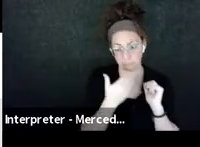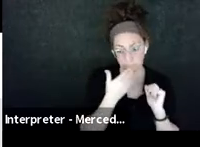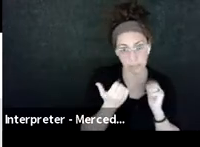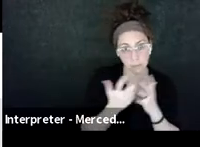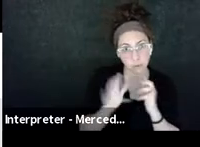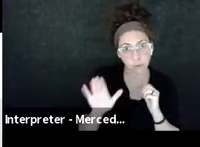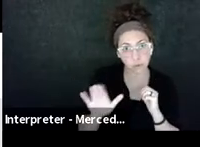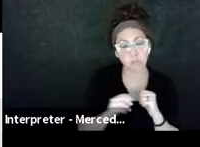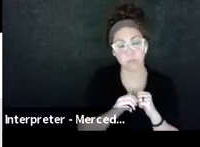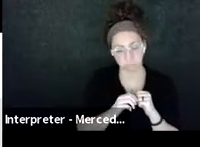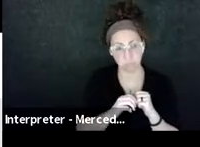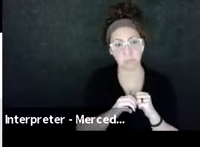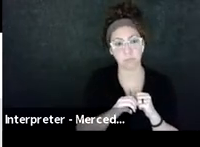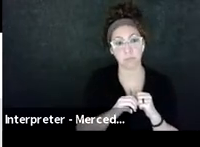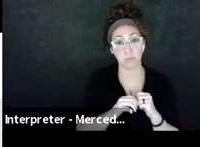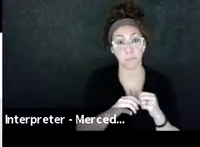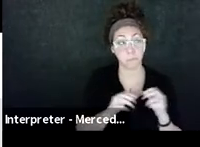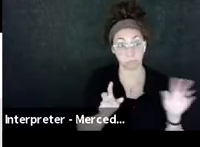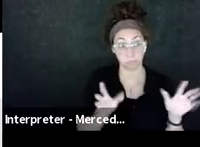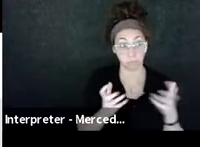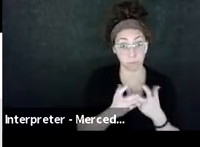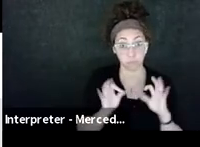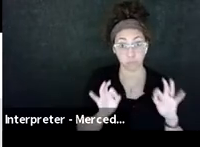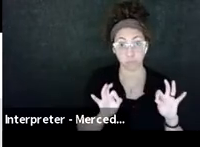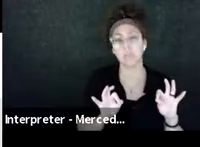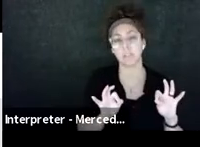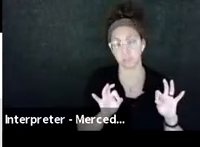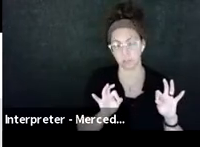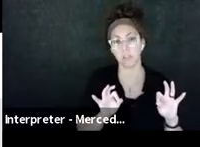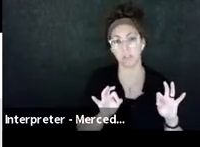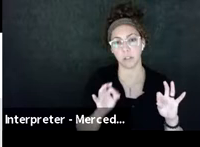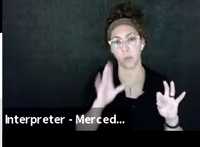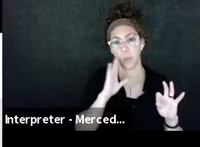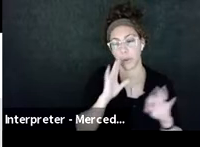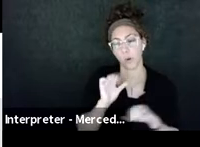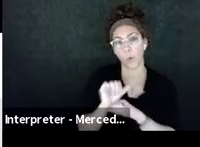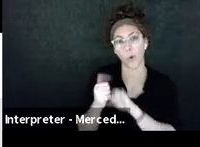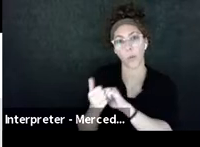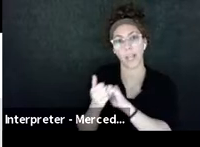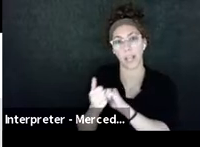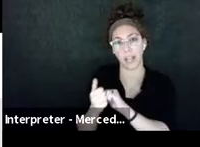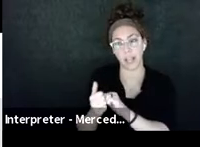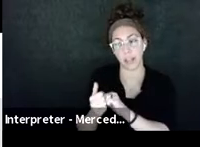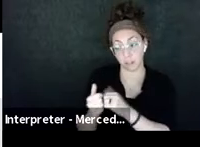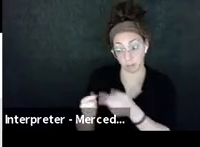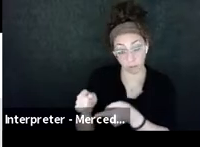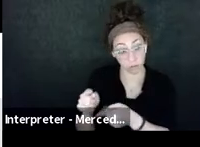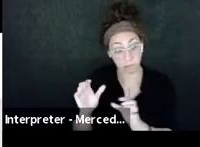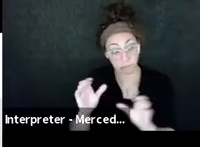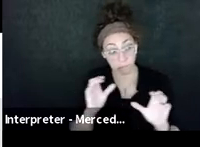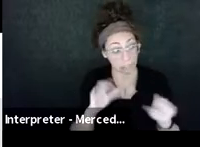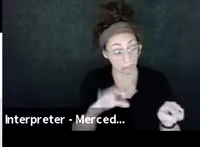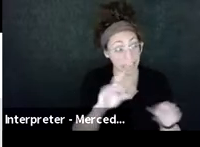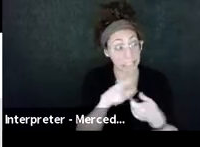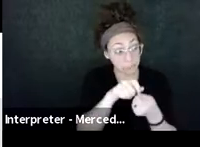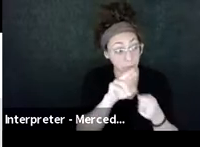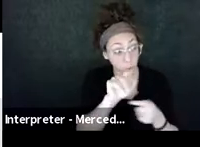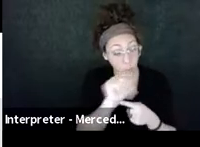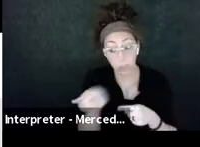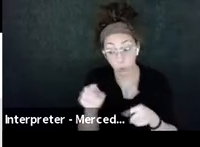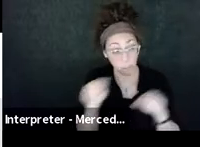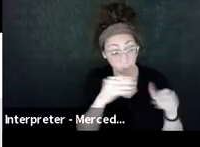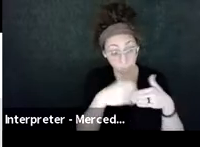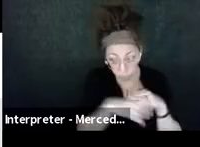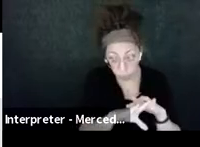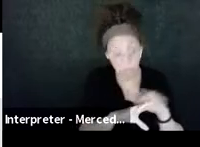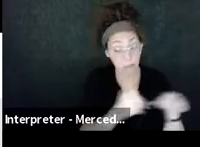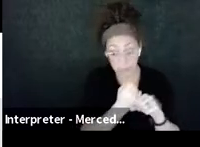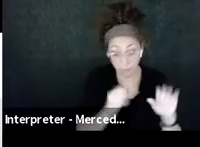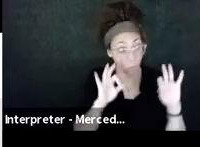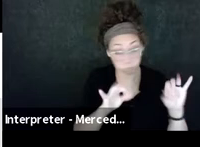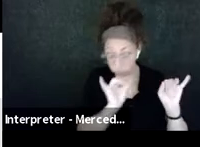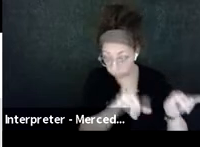maria.rodriguez: And once that happens, the housing provider will essentially work with a client until they identify a unit where they can move in and they they can have a more safe and permanent housing placement